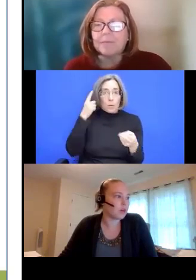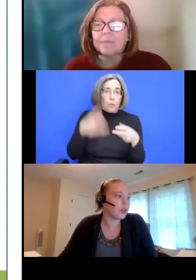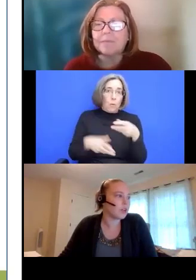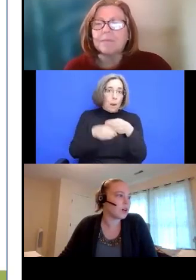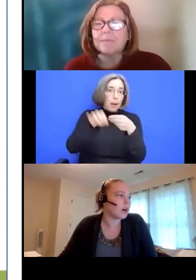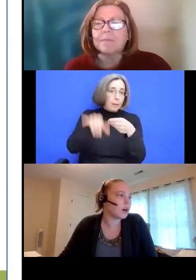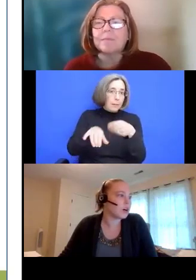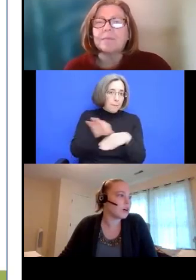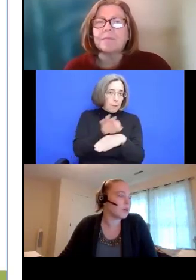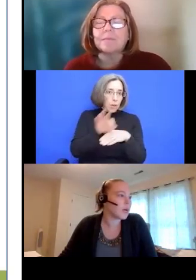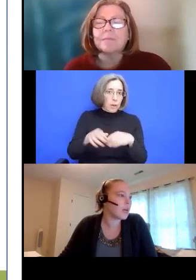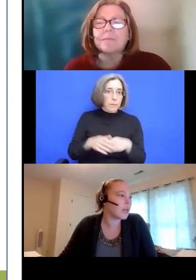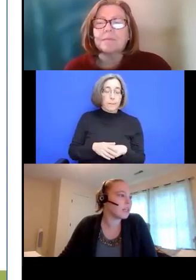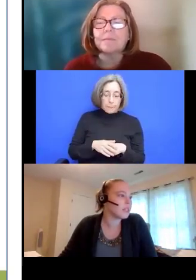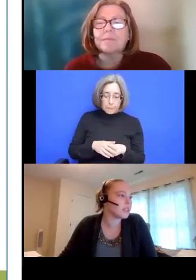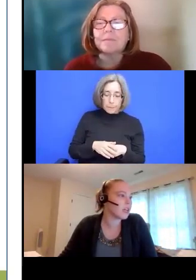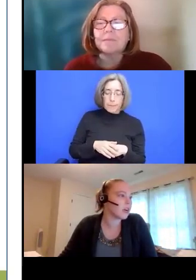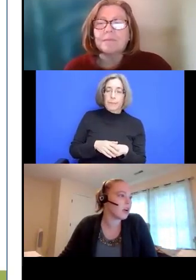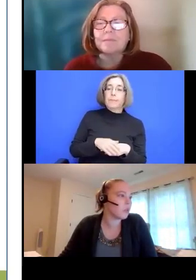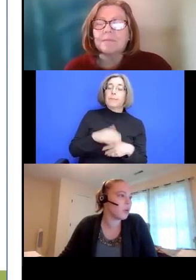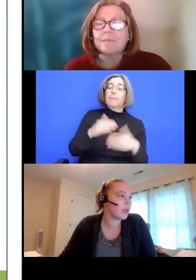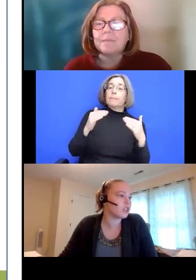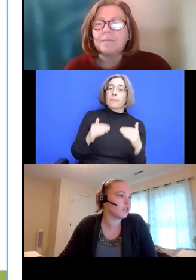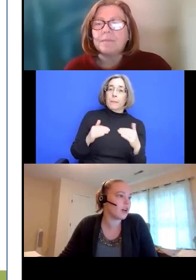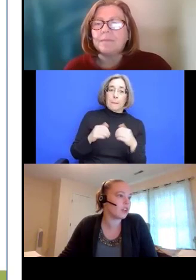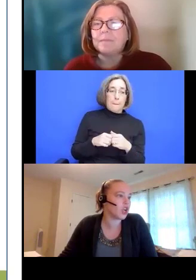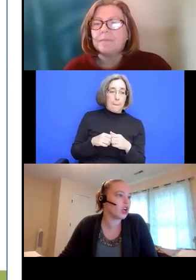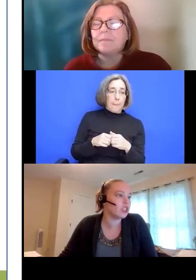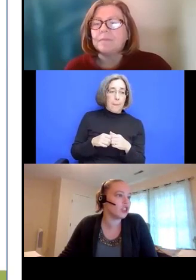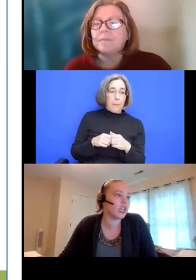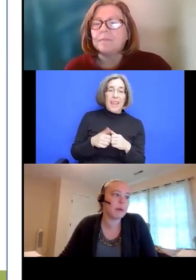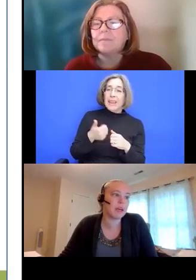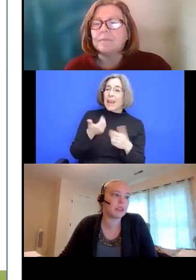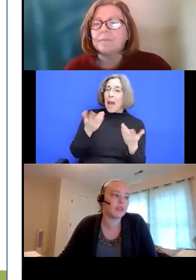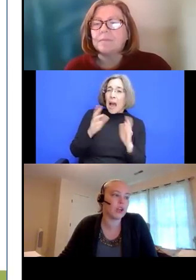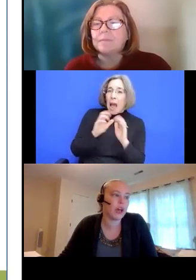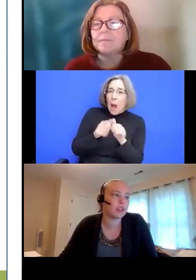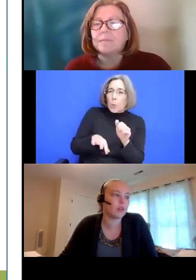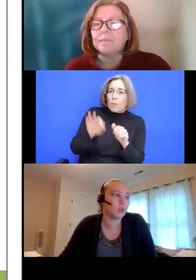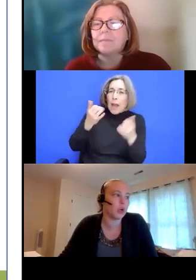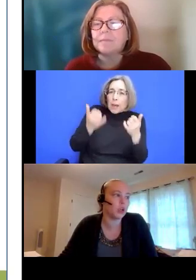Jade Blevins: Okay. Is there a way to find the current GMS for an active award